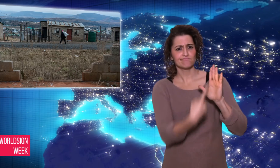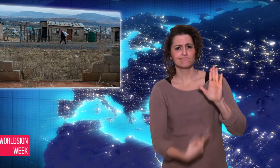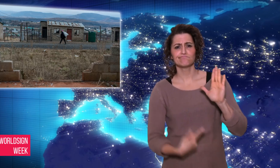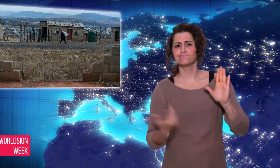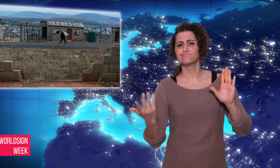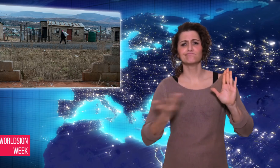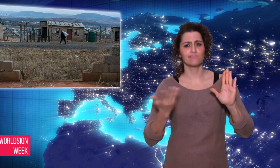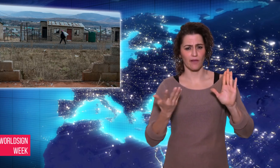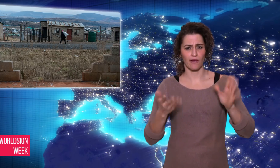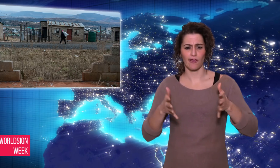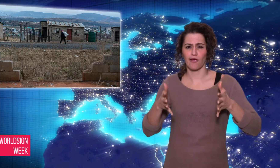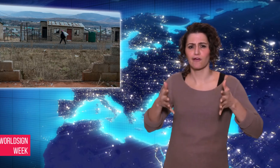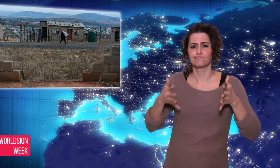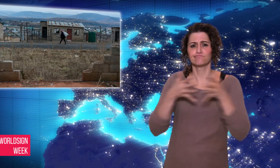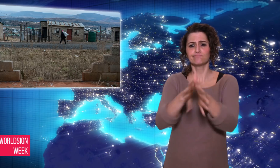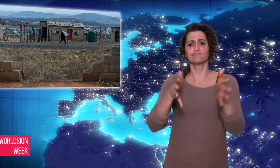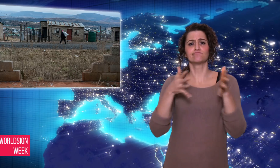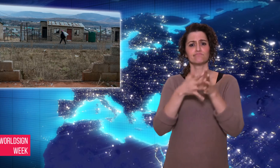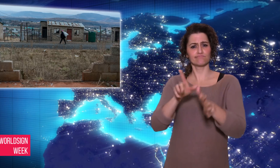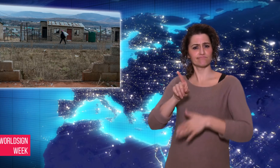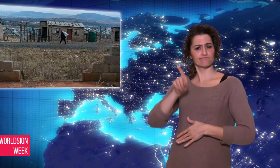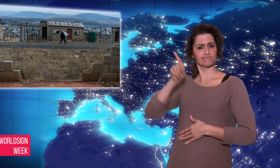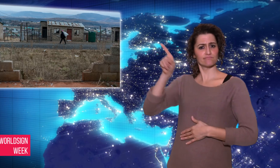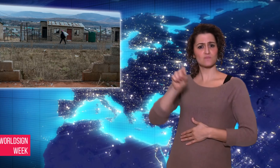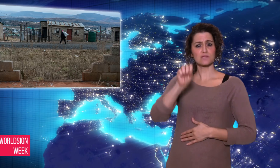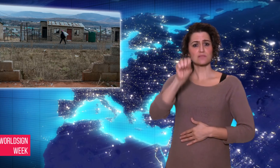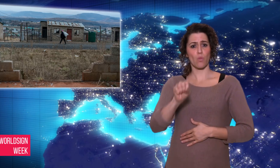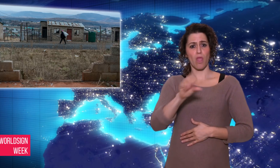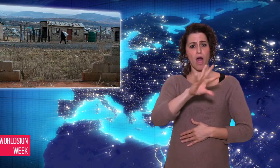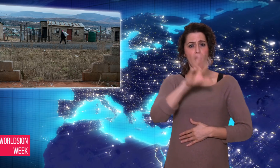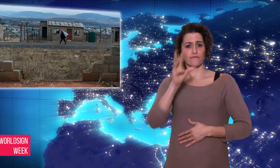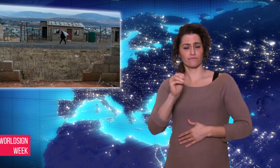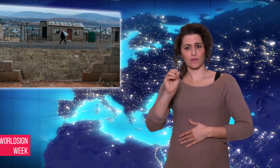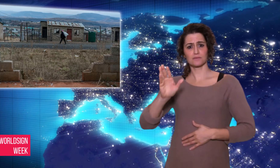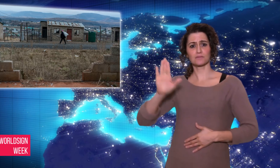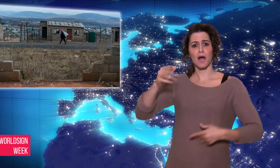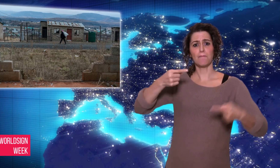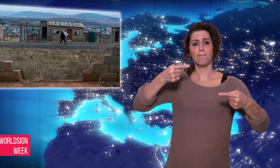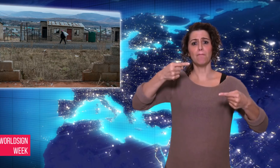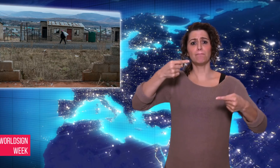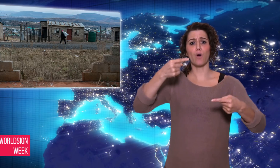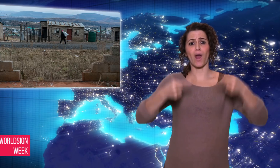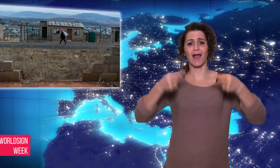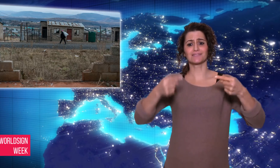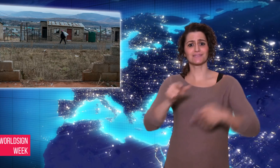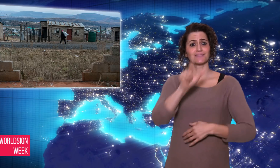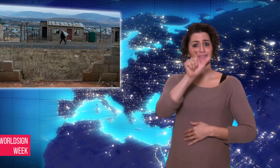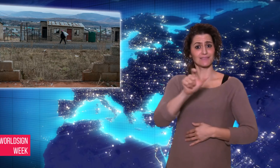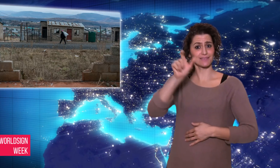about 90 South African politicians